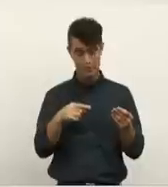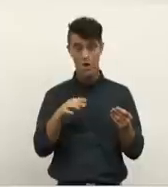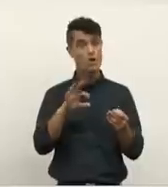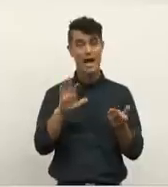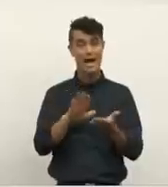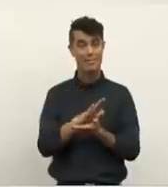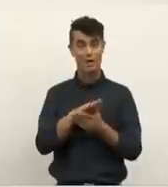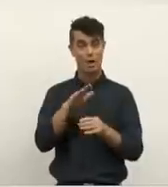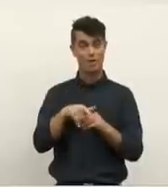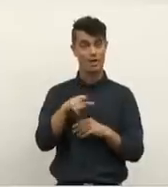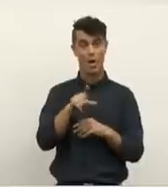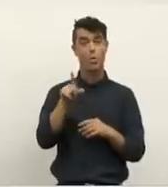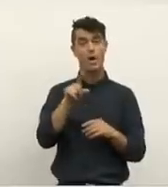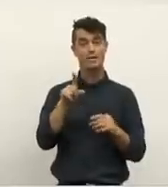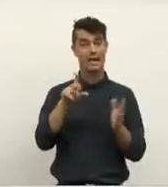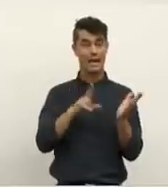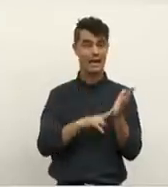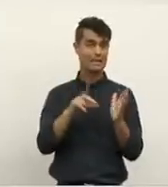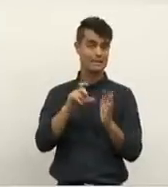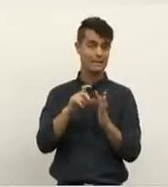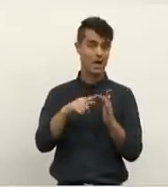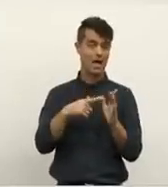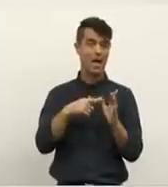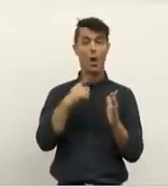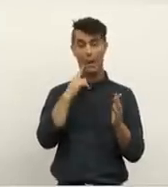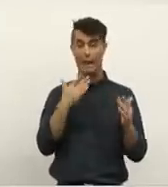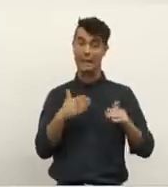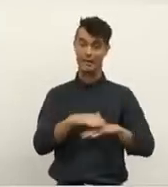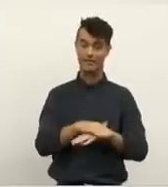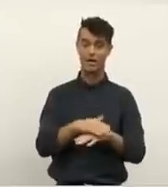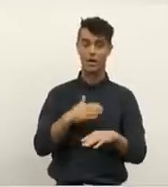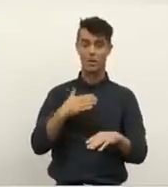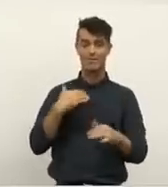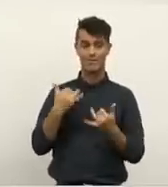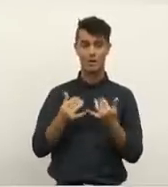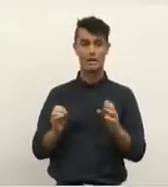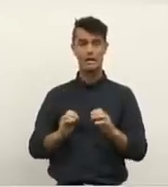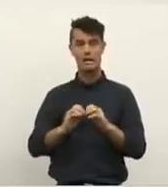and you're not happy with that, we've got a very clear set of obligations